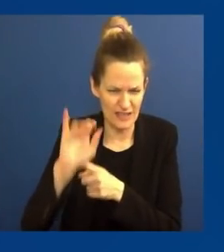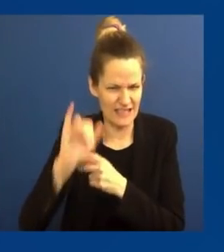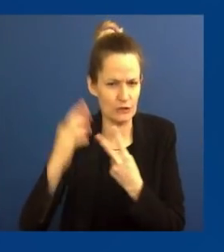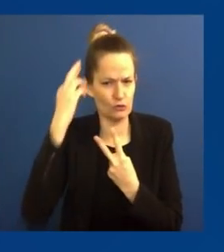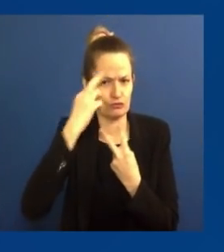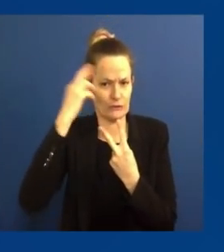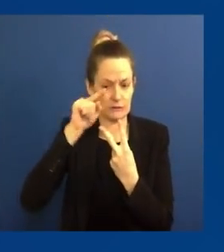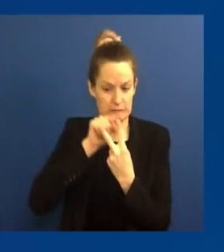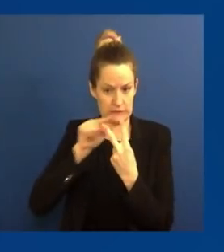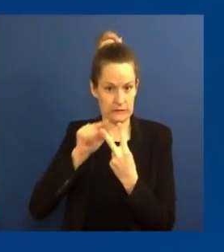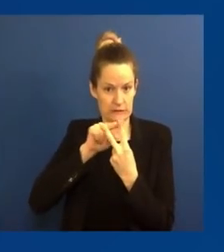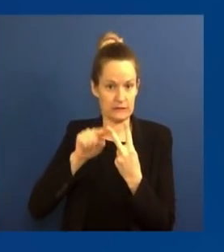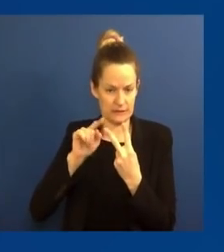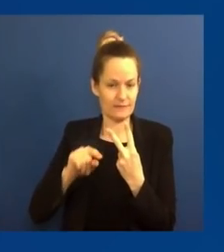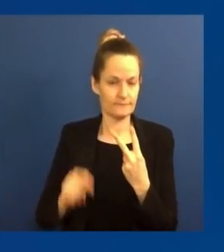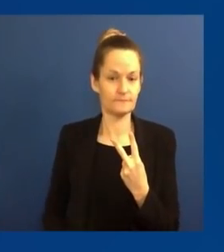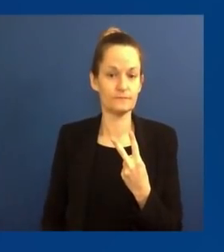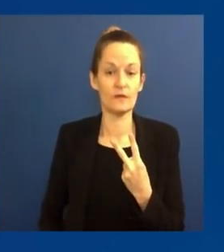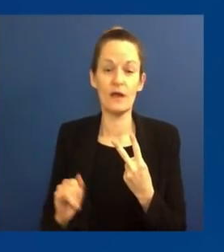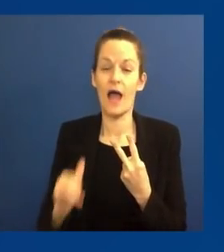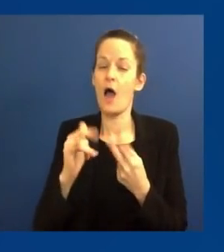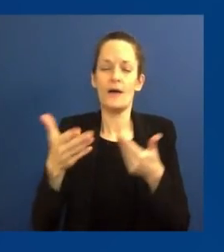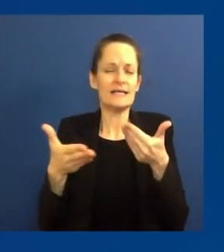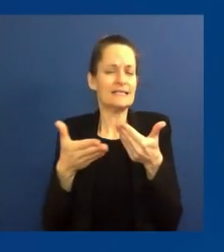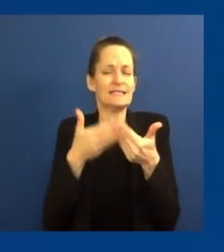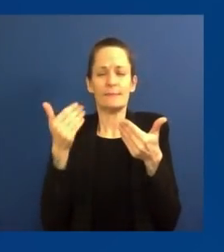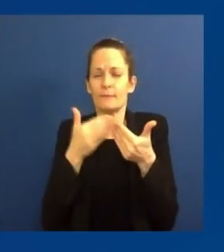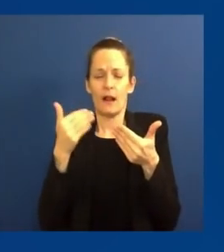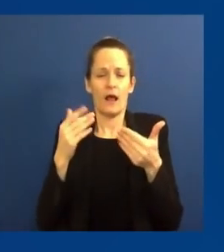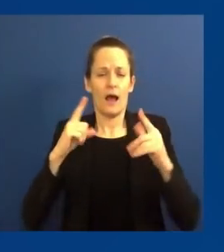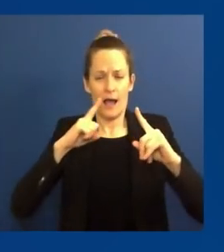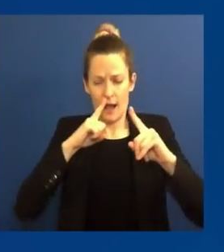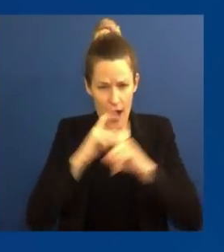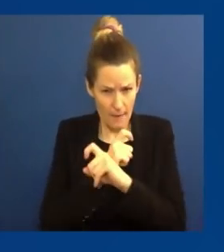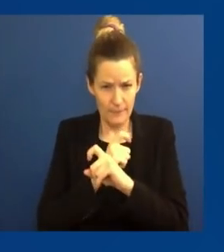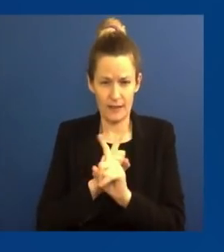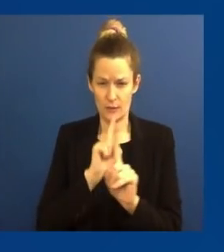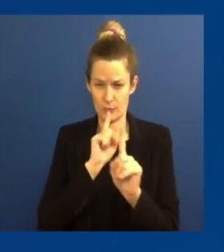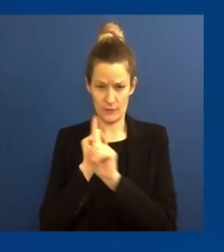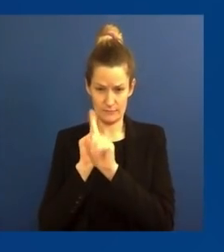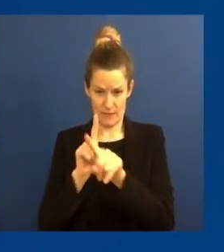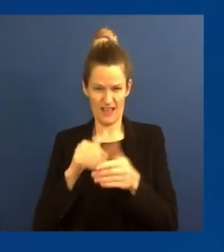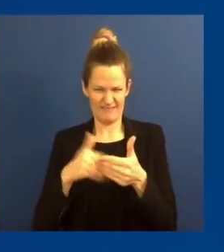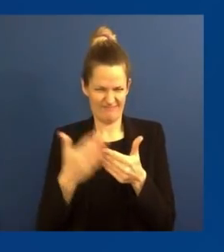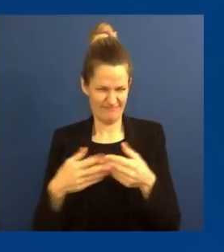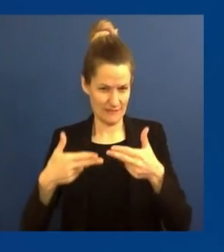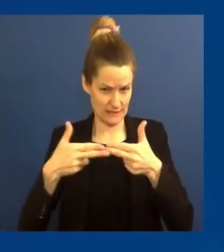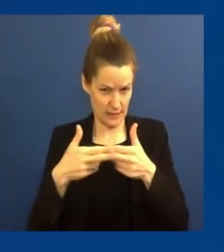of these very complex responses: An antibody that's made by B cells